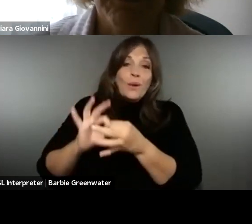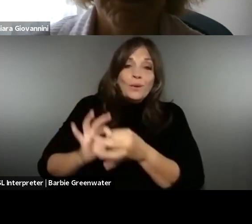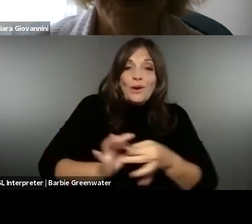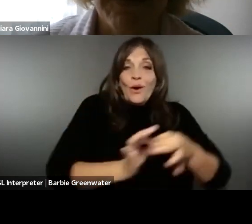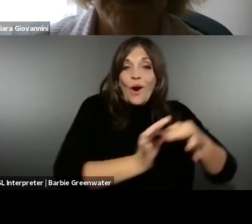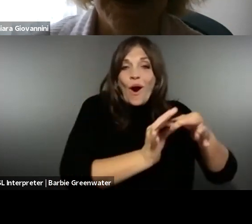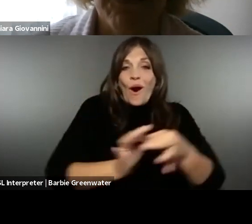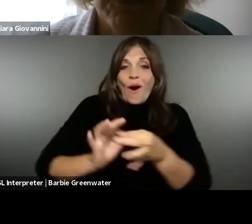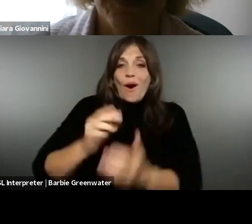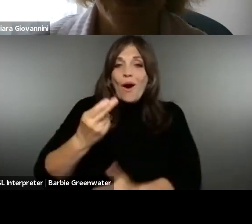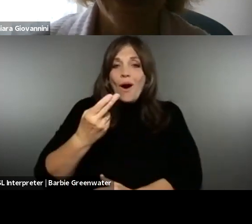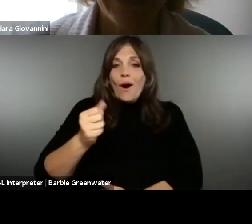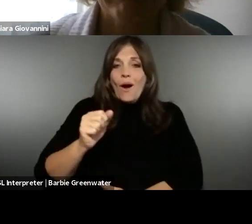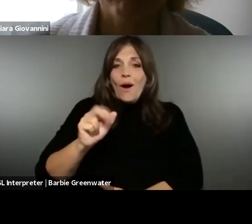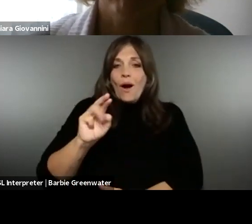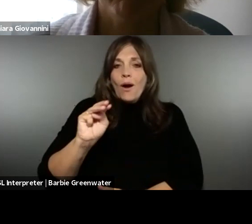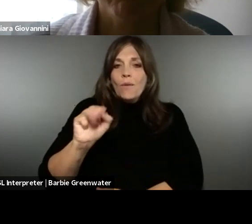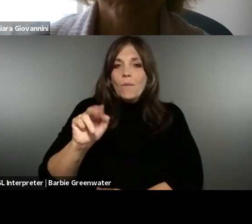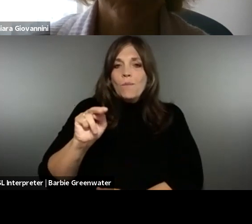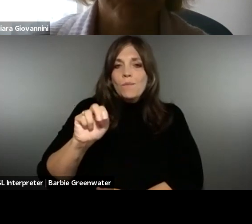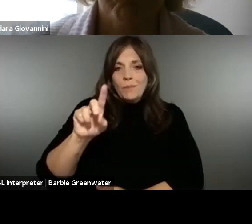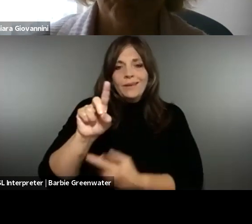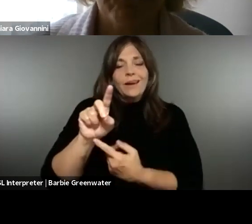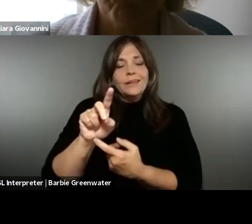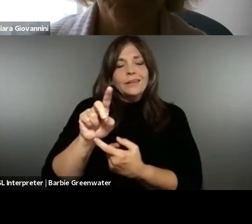the standards will live under the accessibility act.